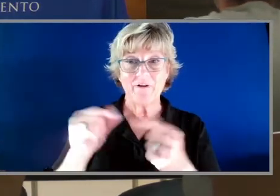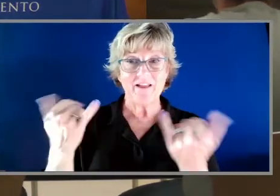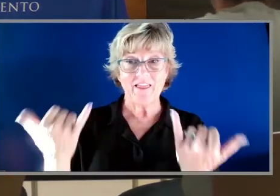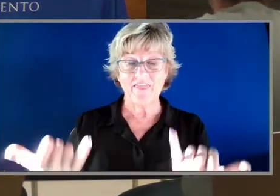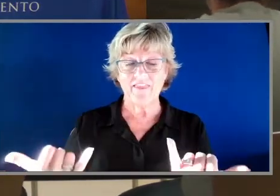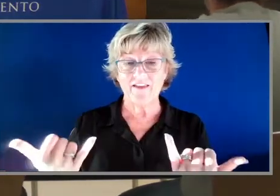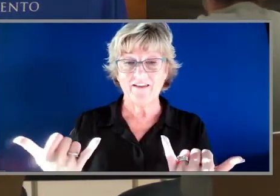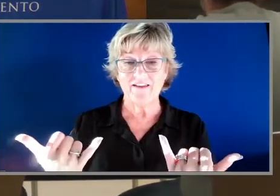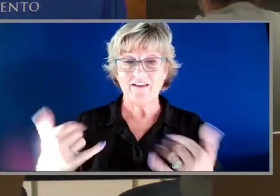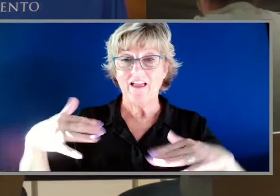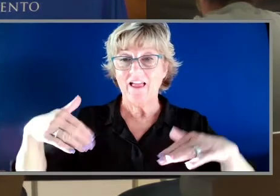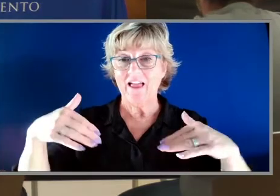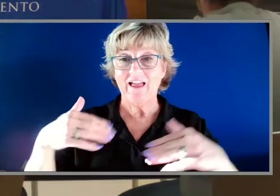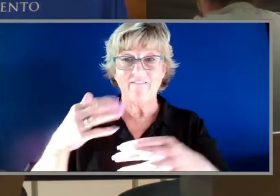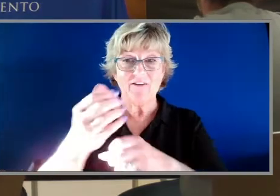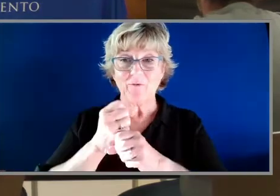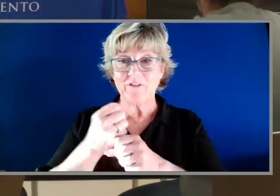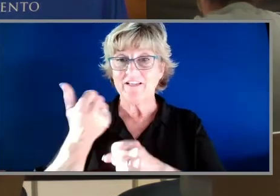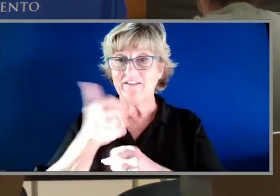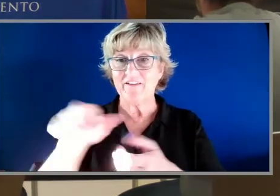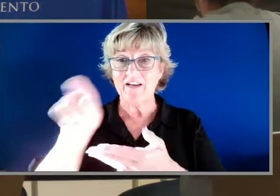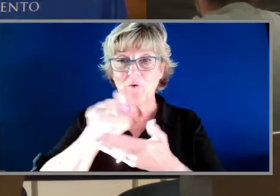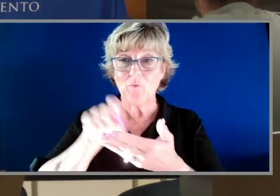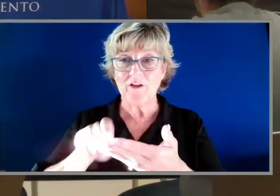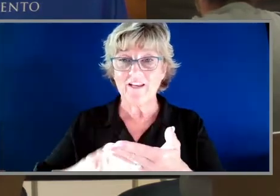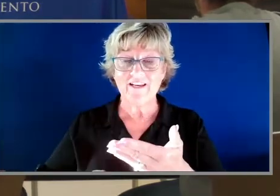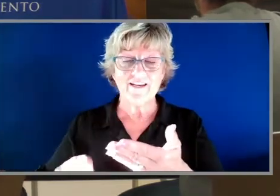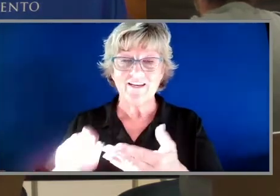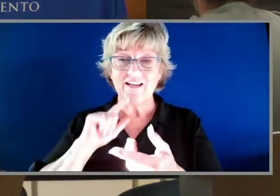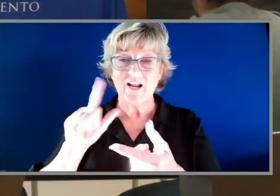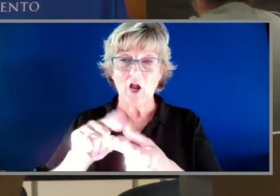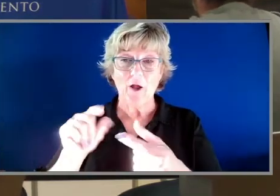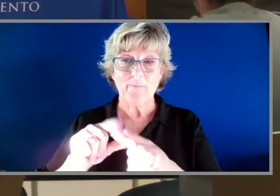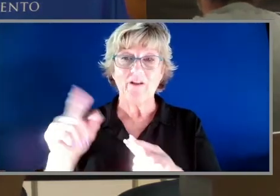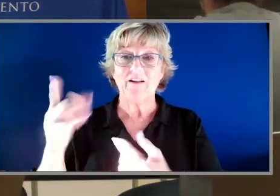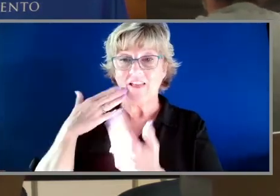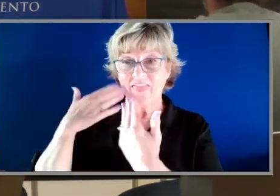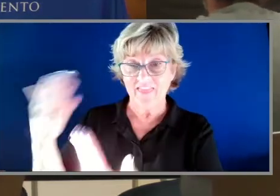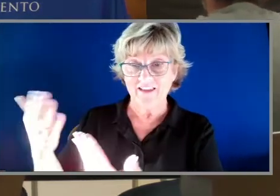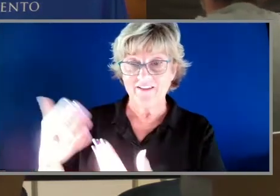Florence Evans: We did not have any public comments at this time, you received any written public comments either great